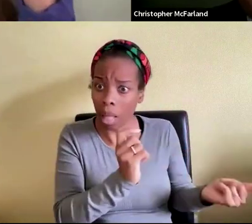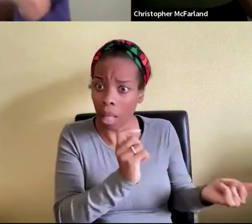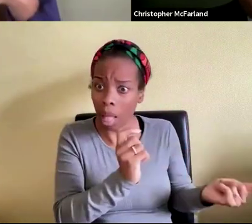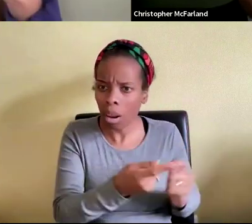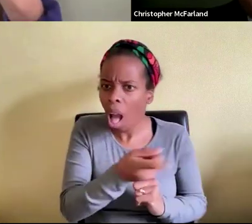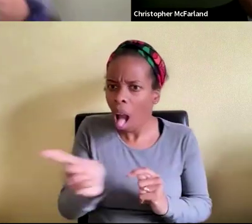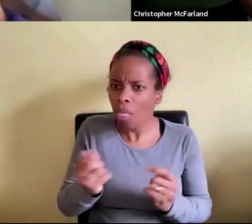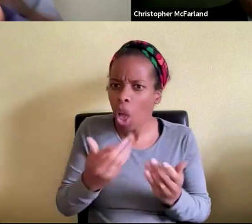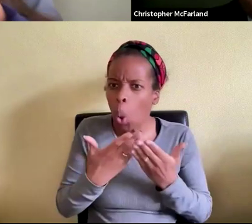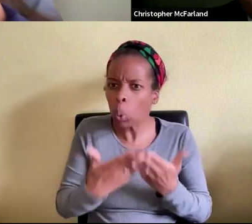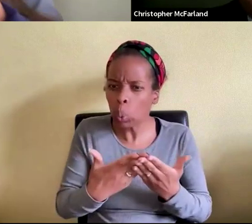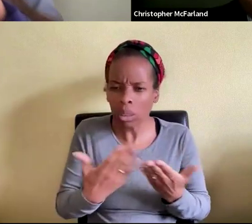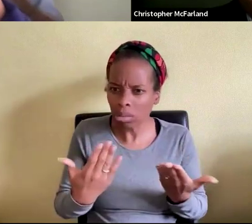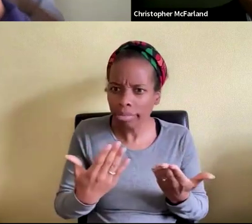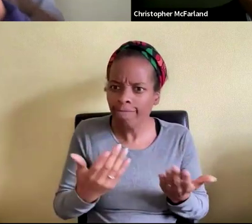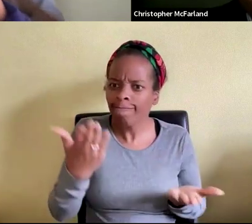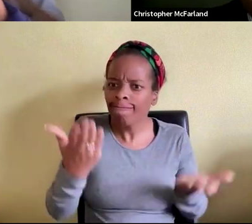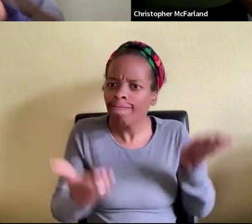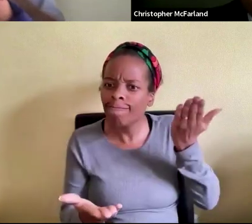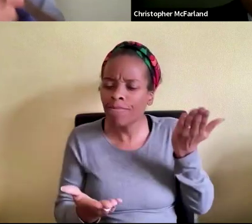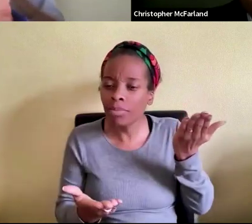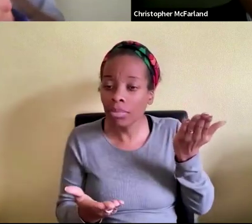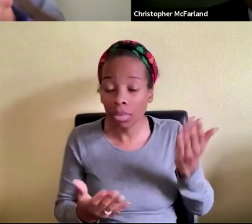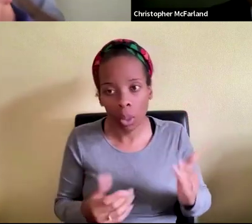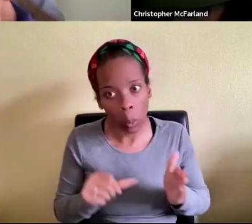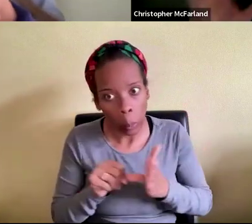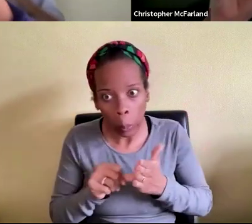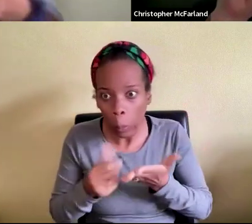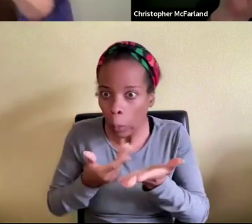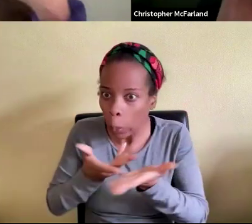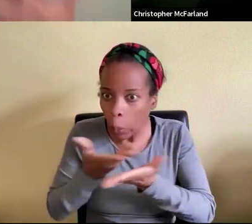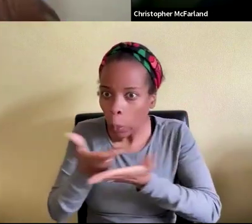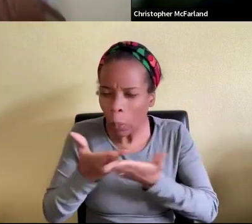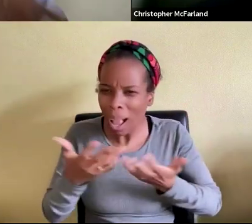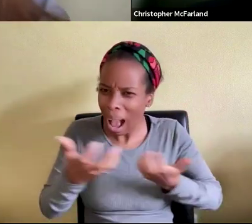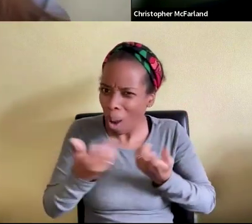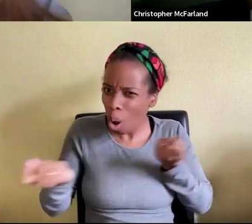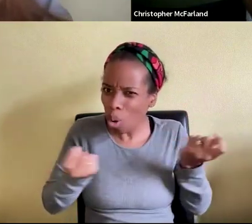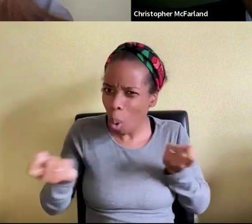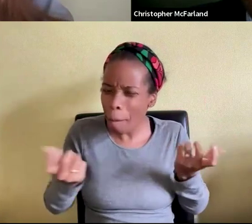that discourse and that... 'Cause I think that's an often an excuse that, that people are faced with.